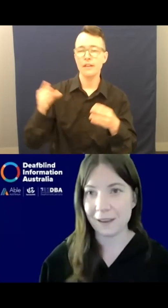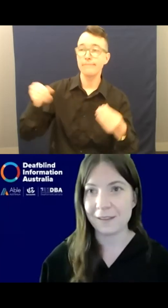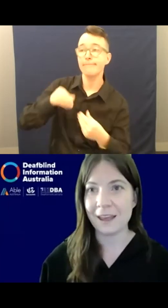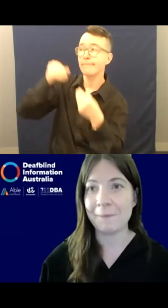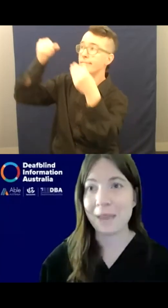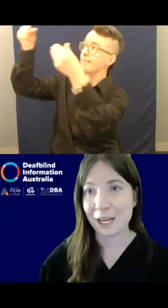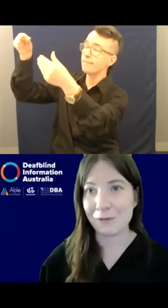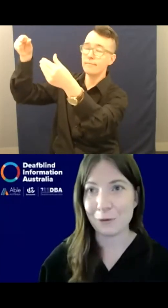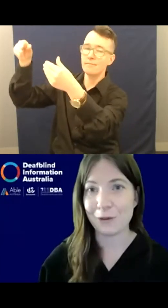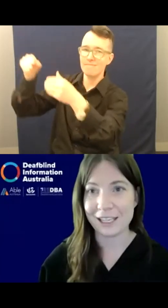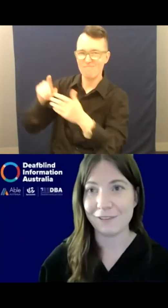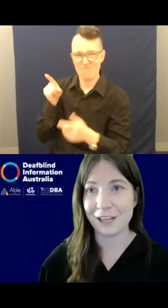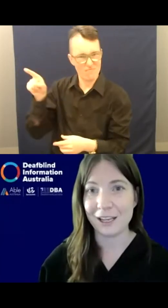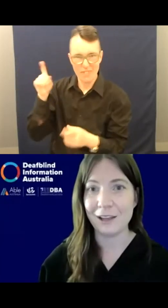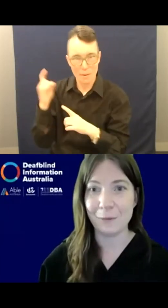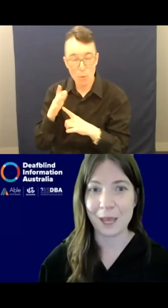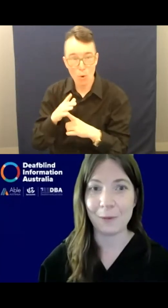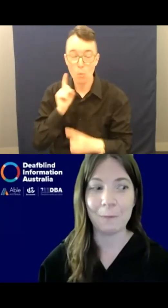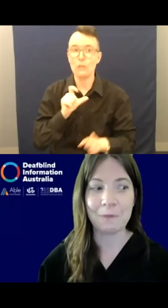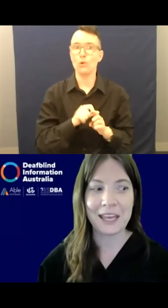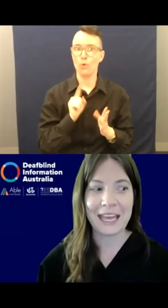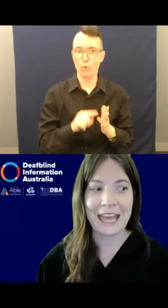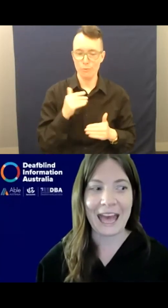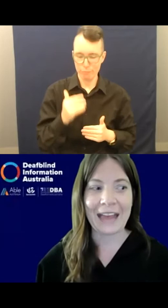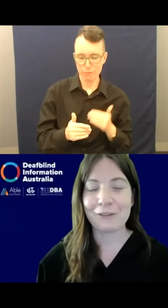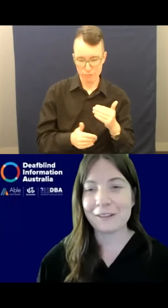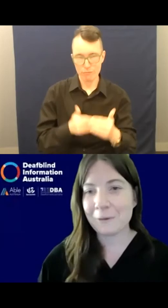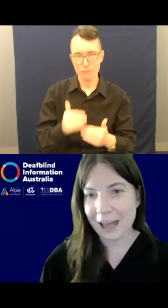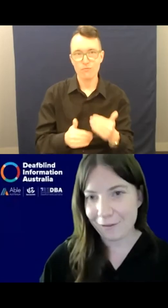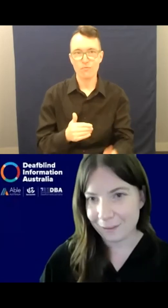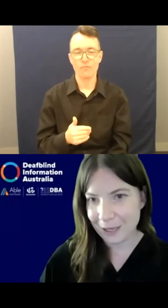And meaningful creativity for people. And the reason why I have this picture